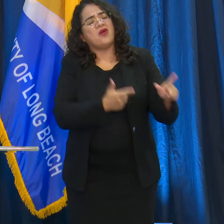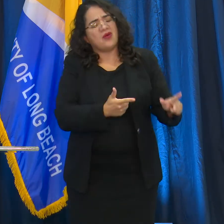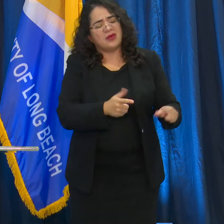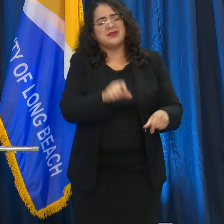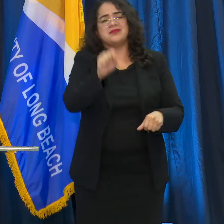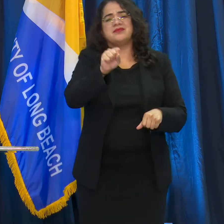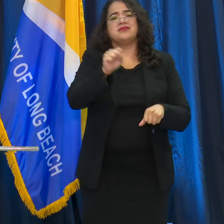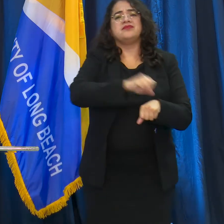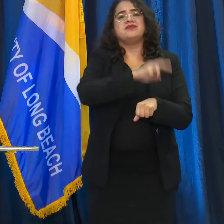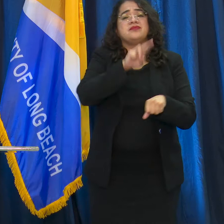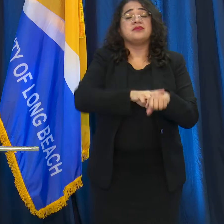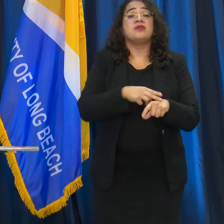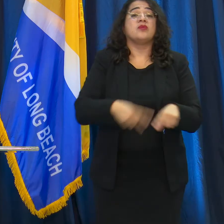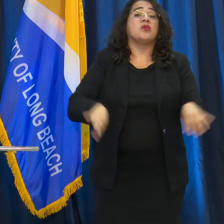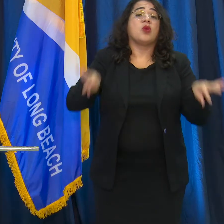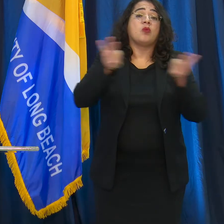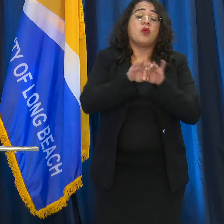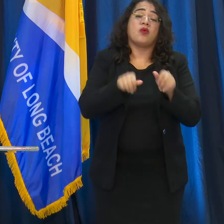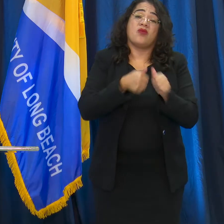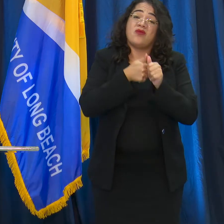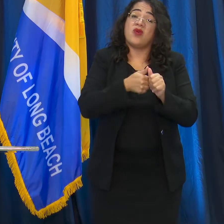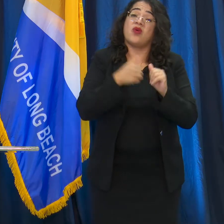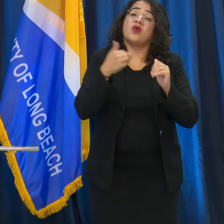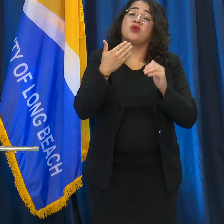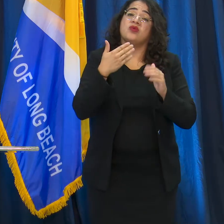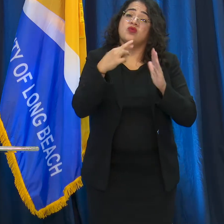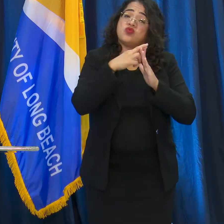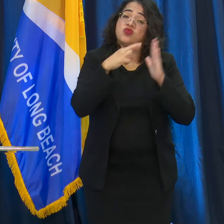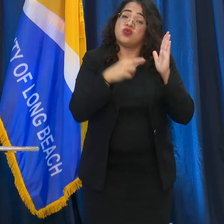and follow the protocols, which include wearing a face covering whenever you are